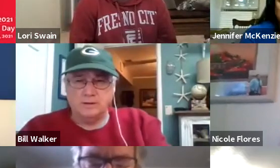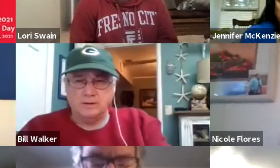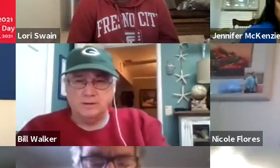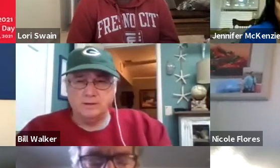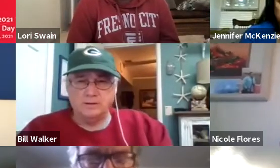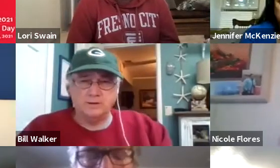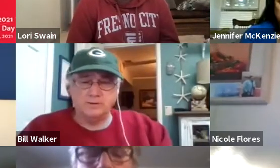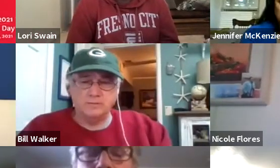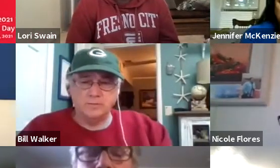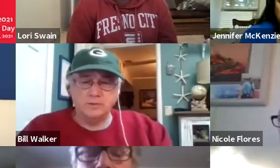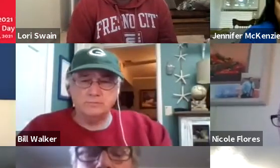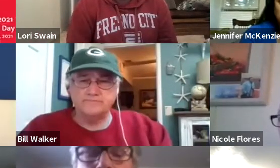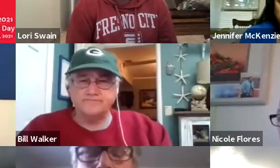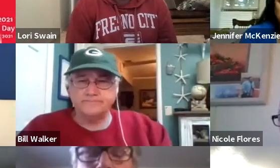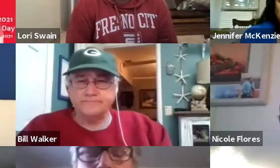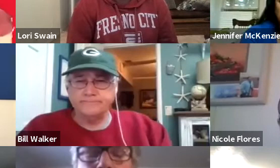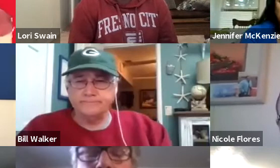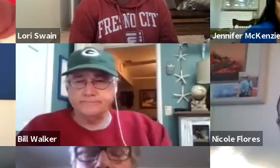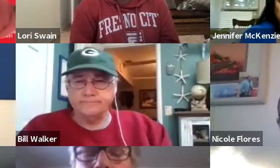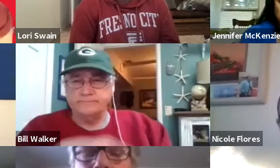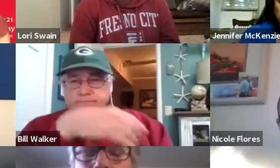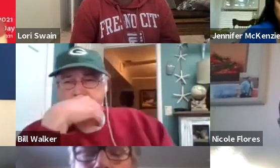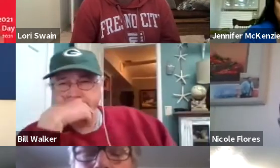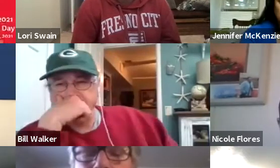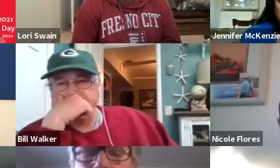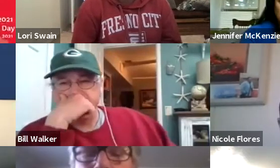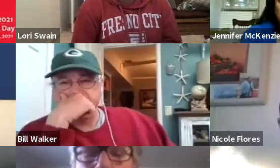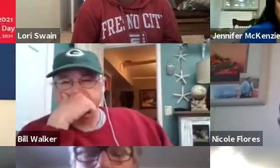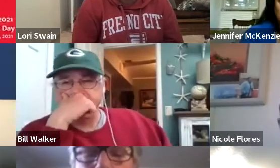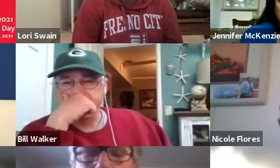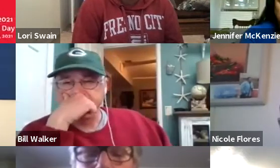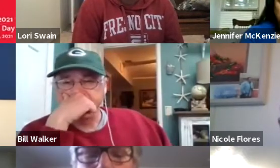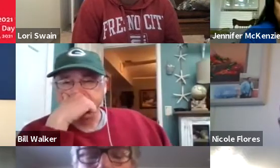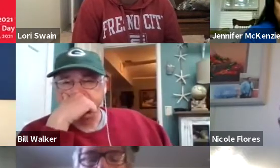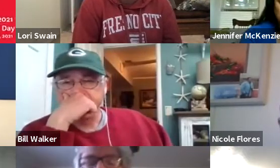I actually advised a student yesterday who had taken a lot of classes at Globus and she's like, my counselor told me to take ba